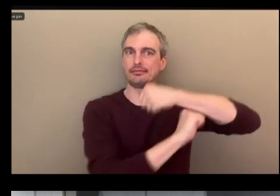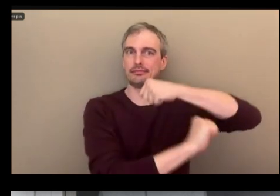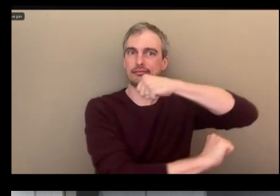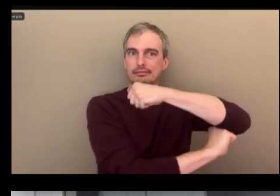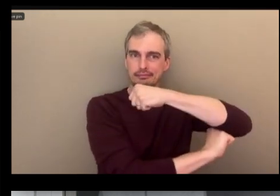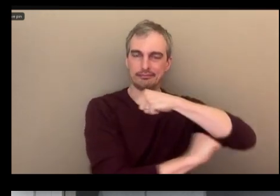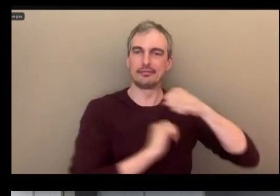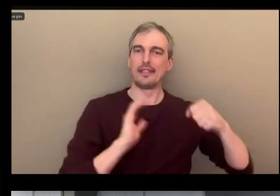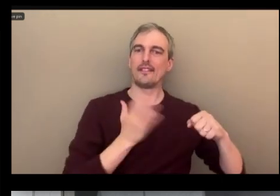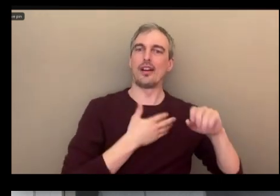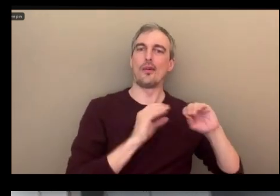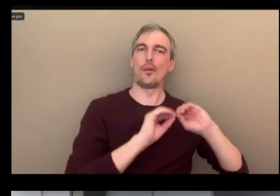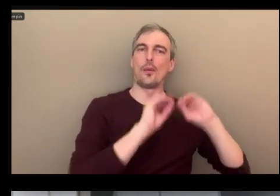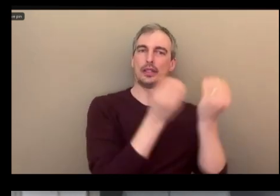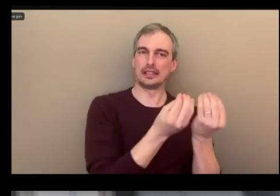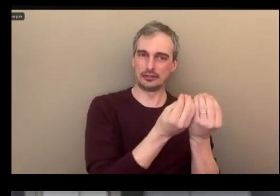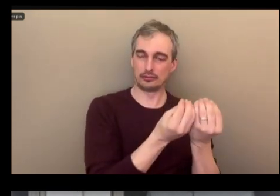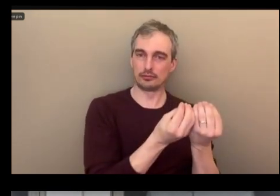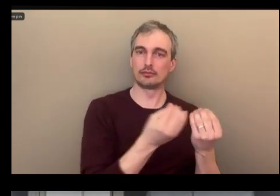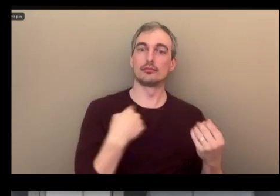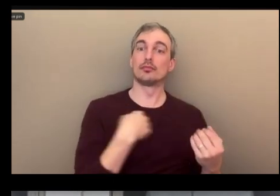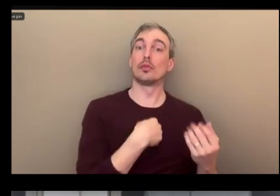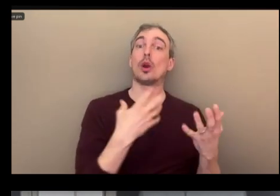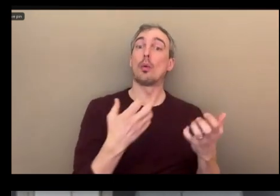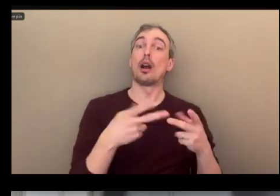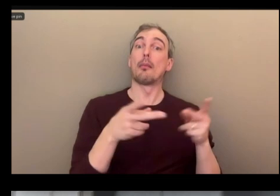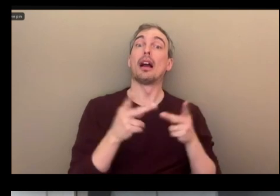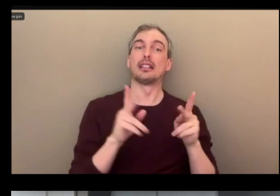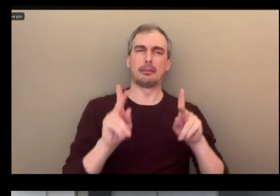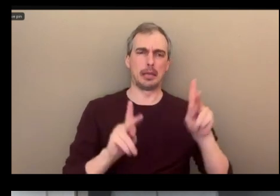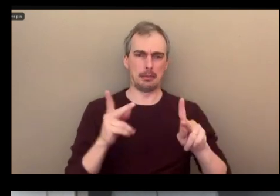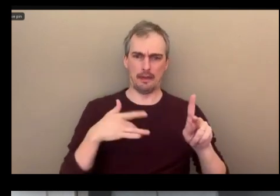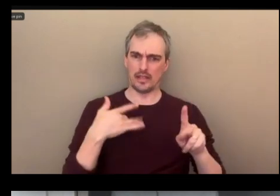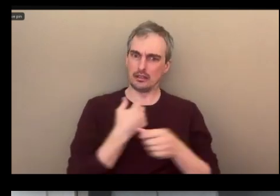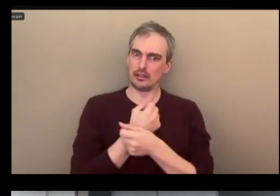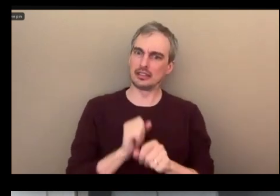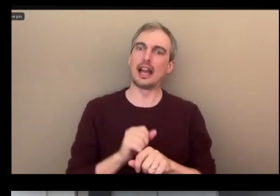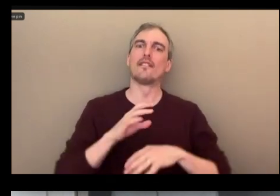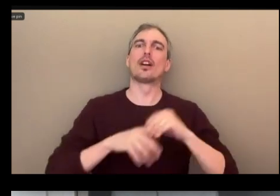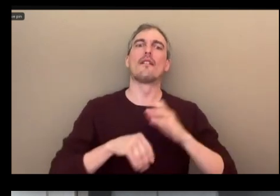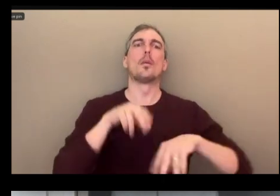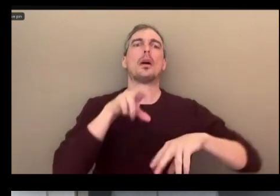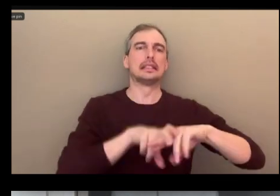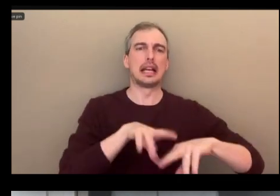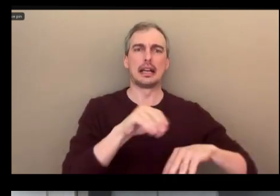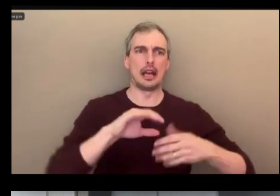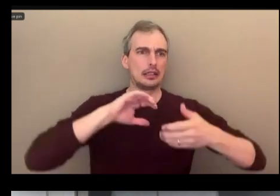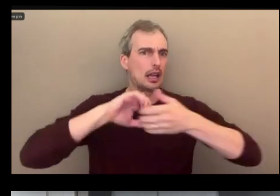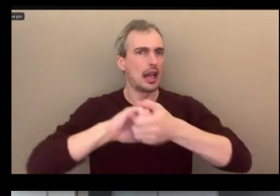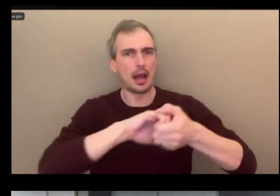One of the other things I failed to mention, in terms of our collaboration area and some of these connected devices, we also have our own